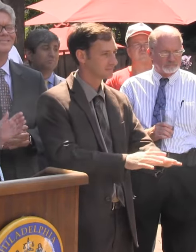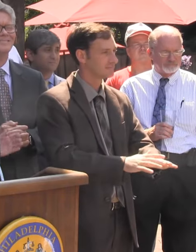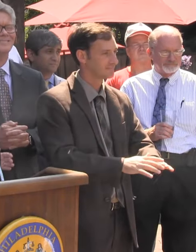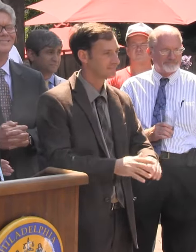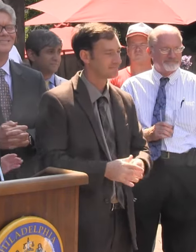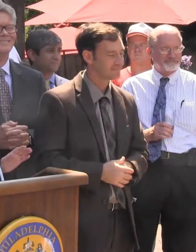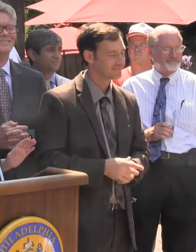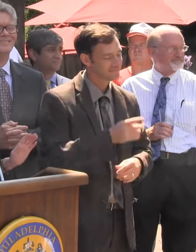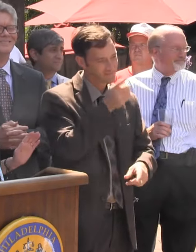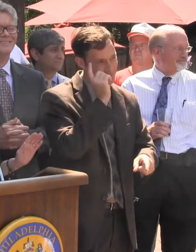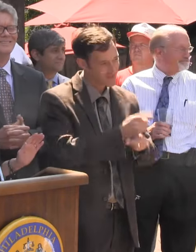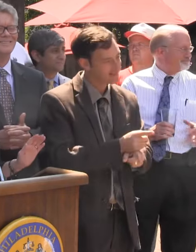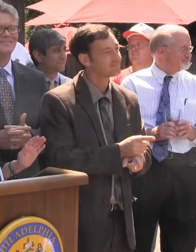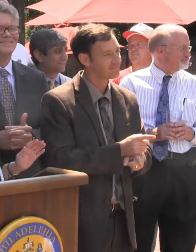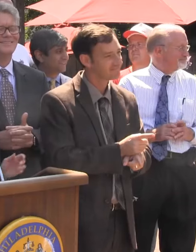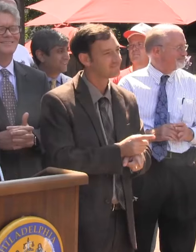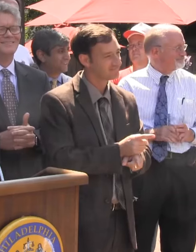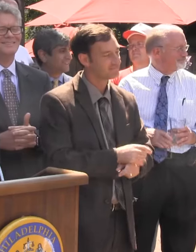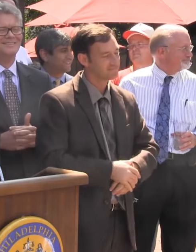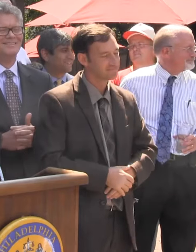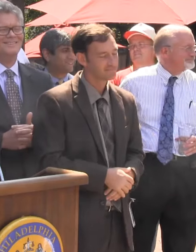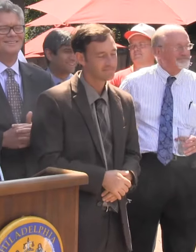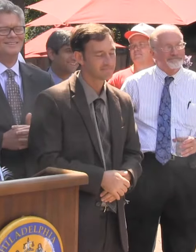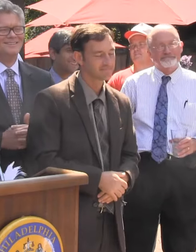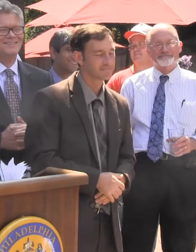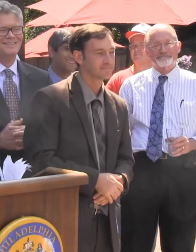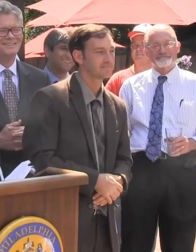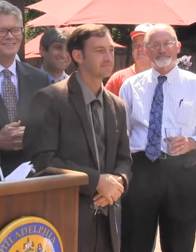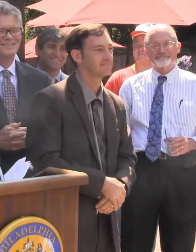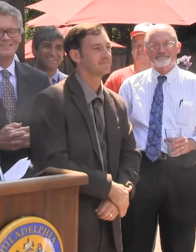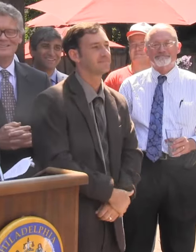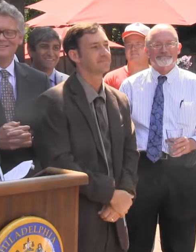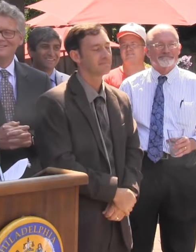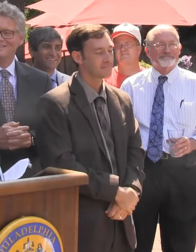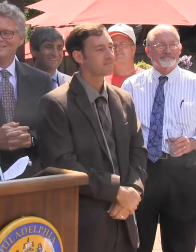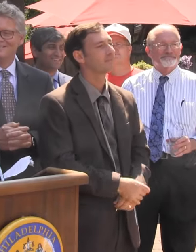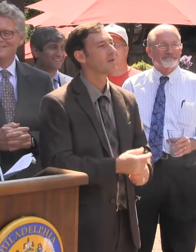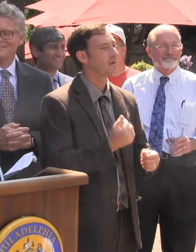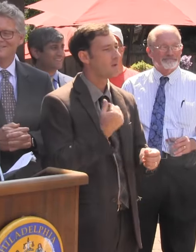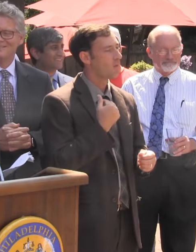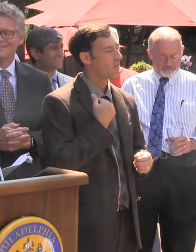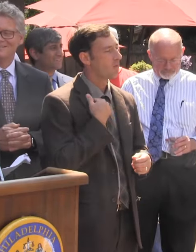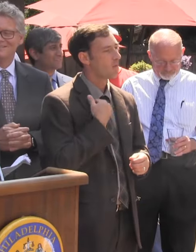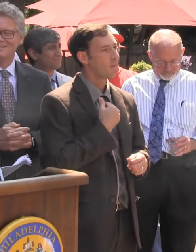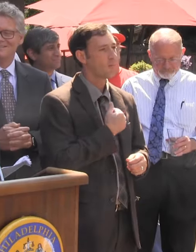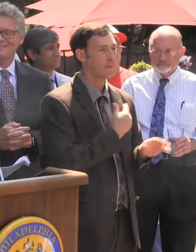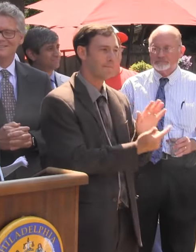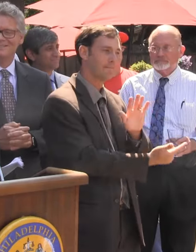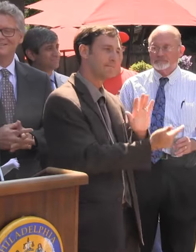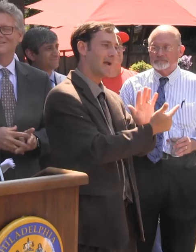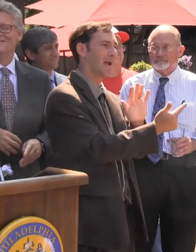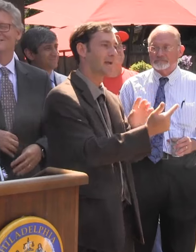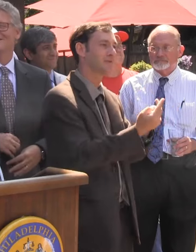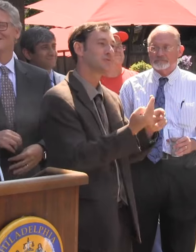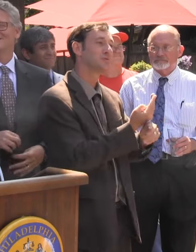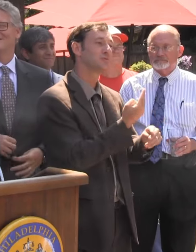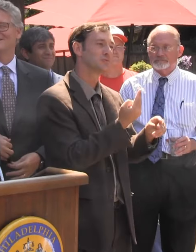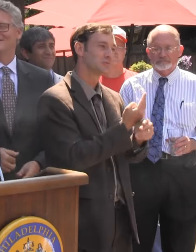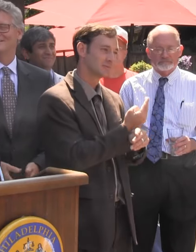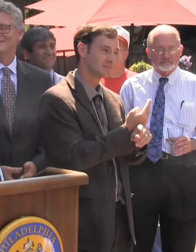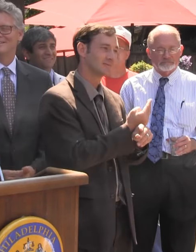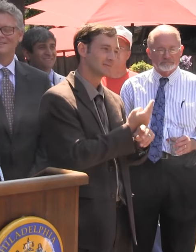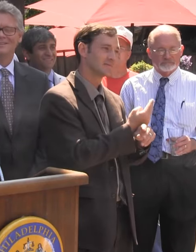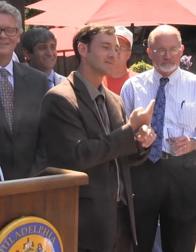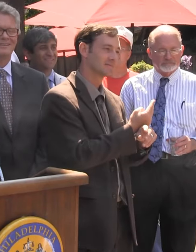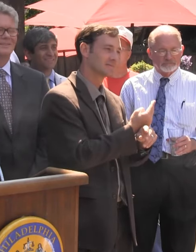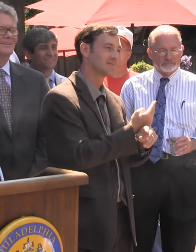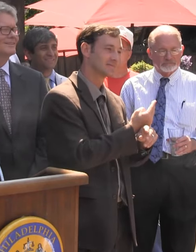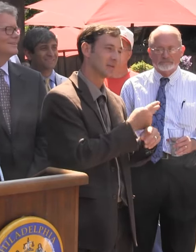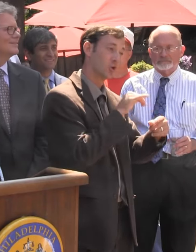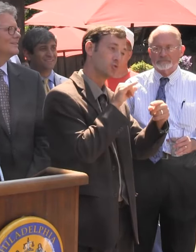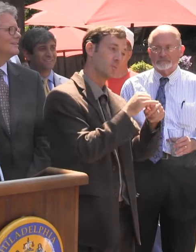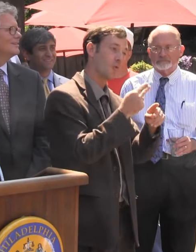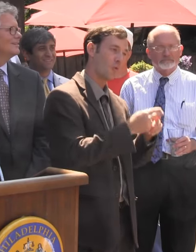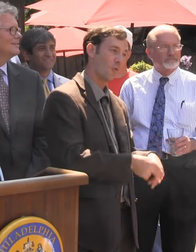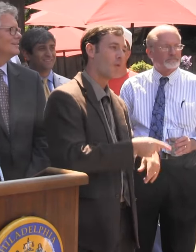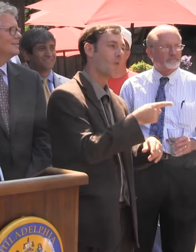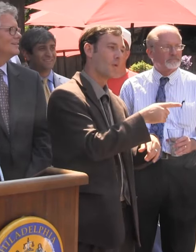That's right! We are banning the use of a certain term, containing the words "Traffic"